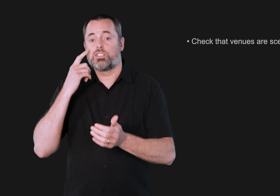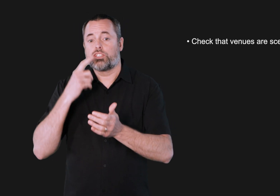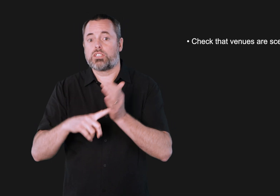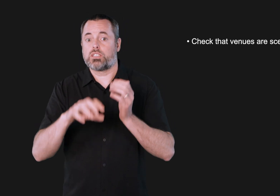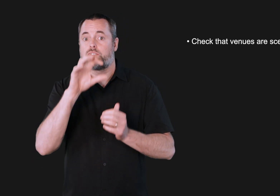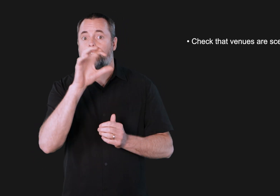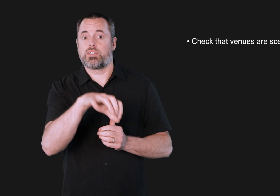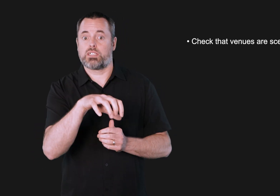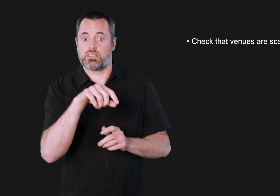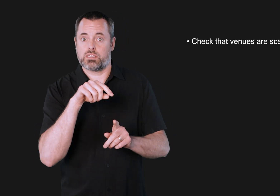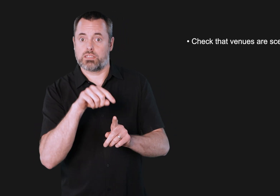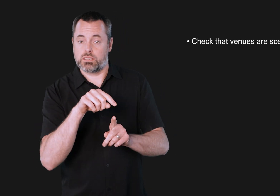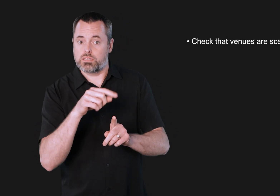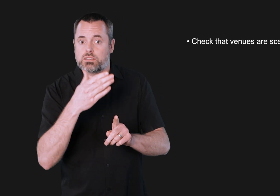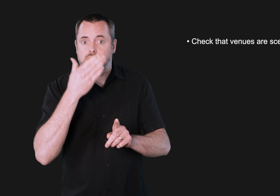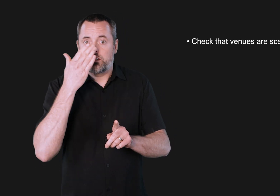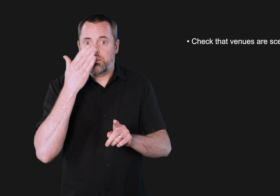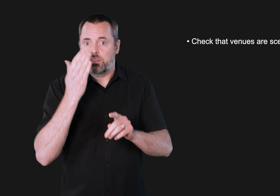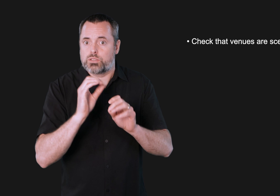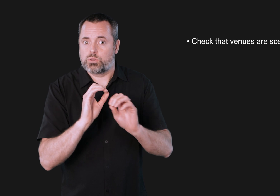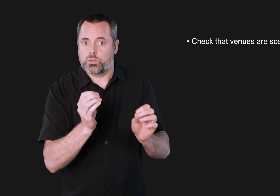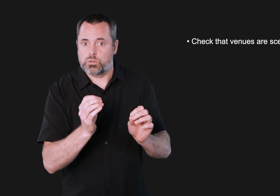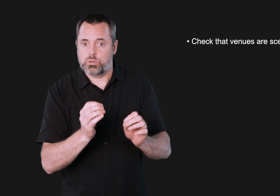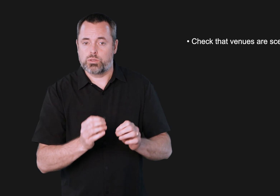• Check that venues are scent free